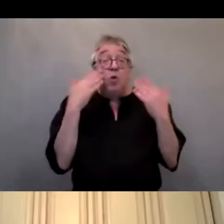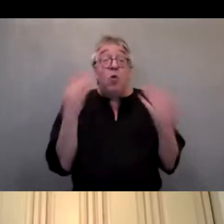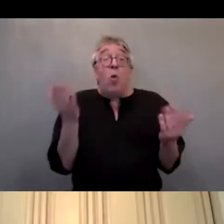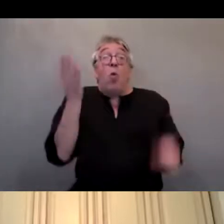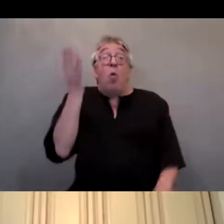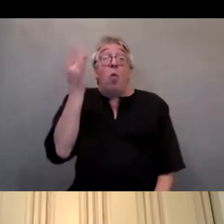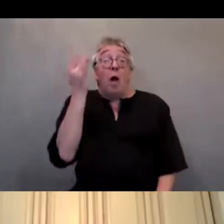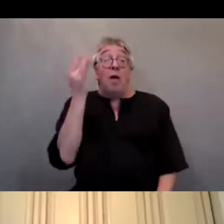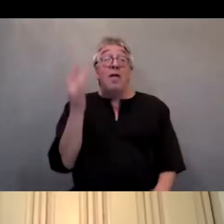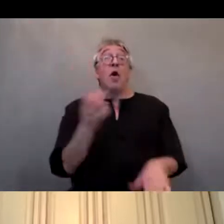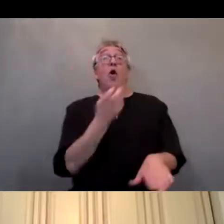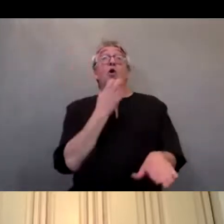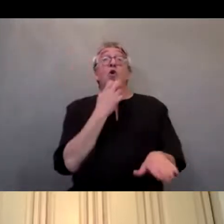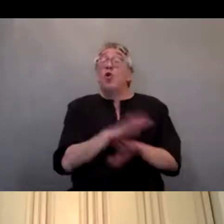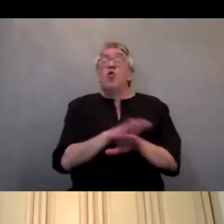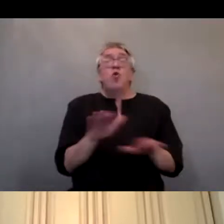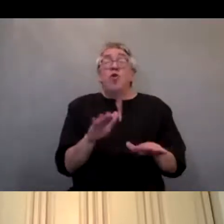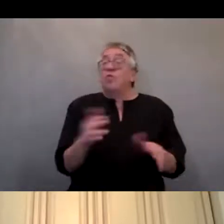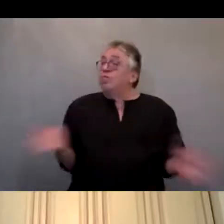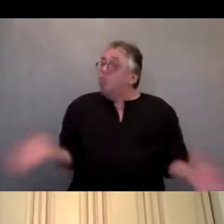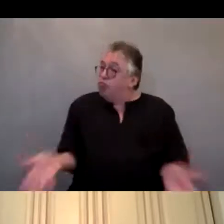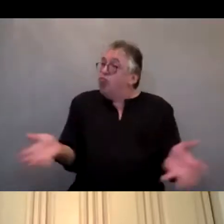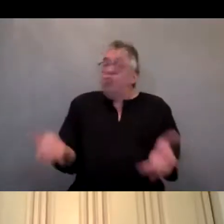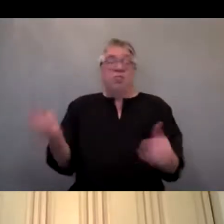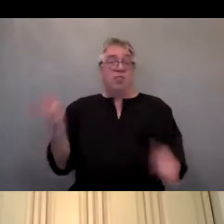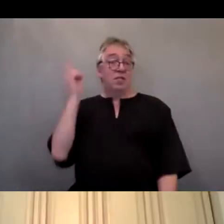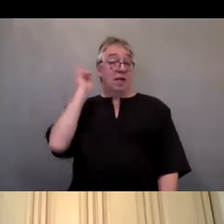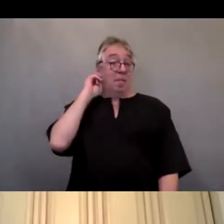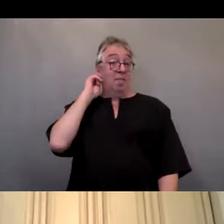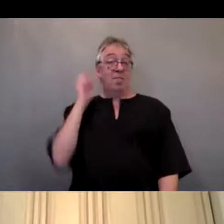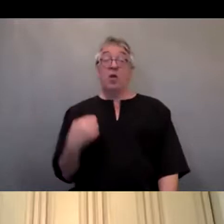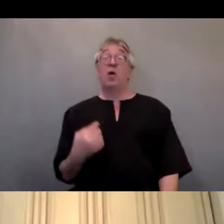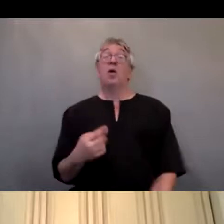to know why they are not doing it. I only speculate. But we don't know